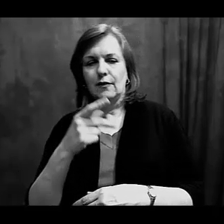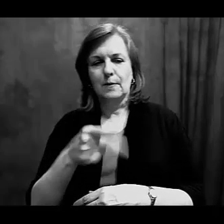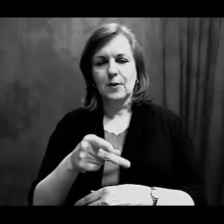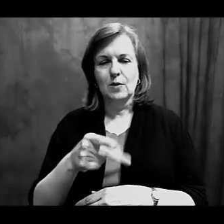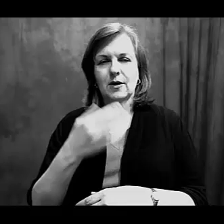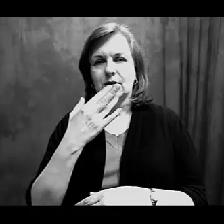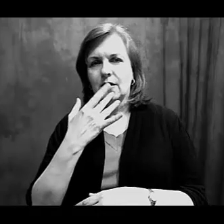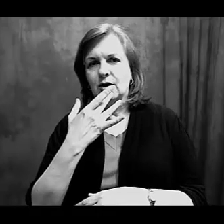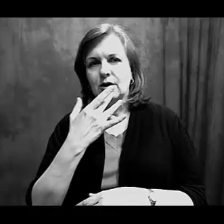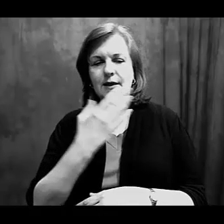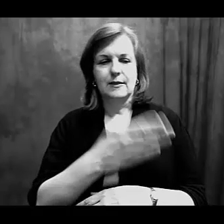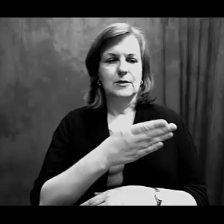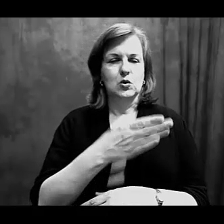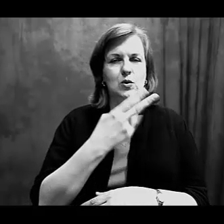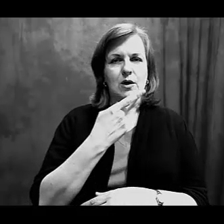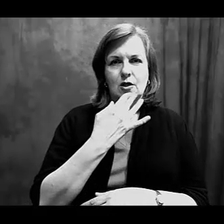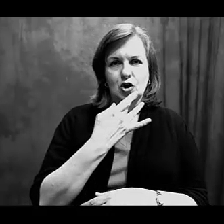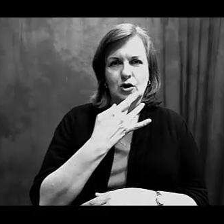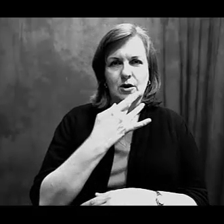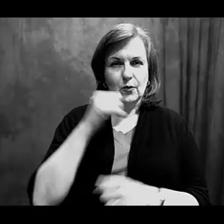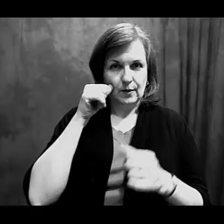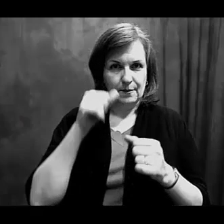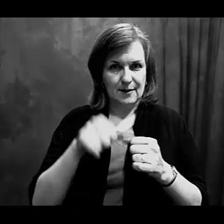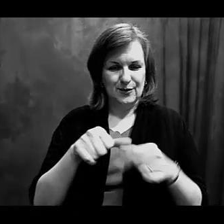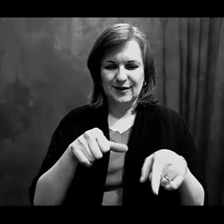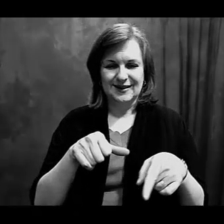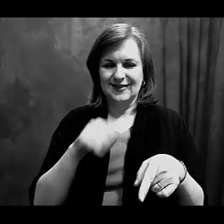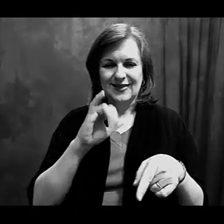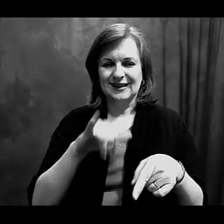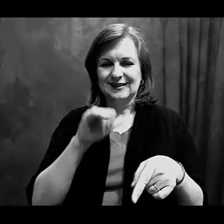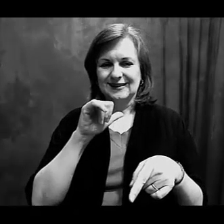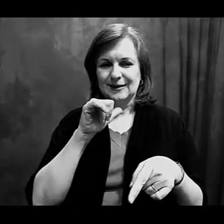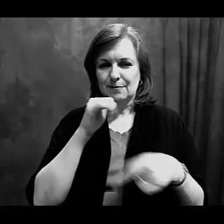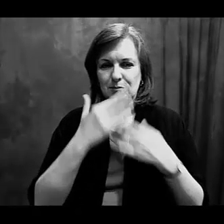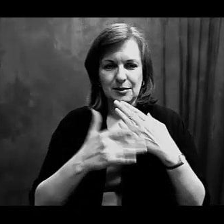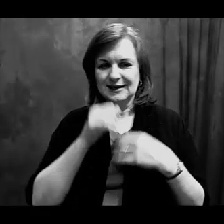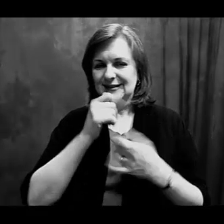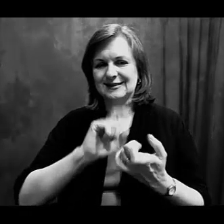the purple and the blue remember this is not the blood changing color red equals high